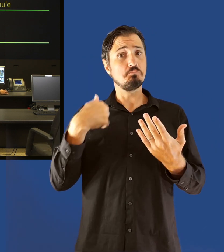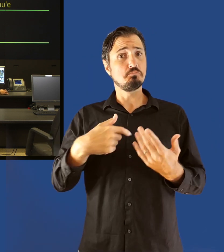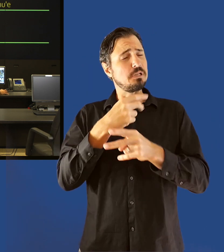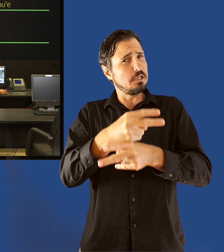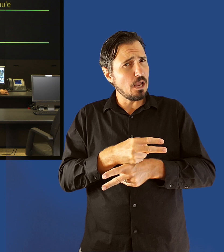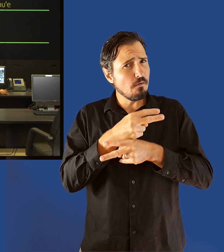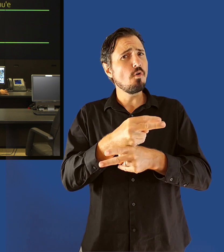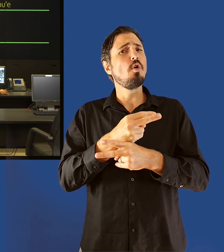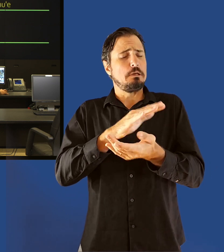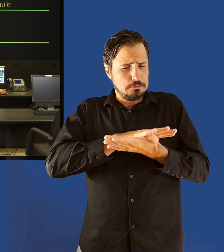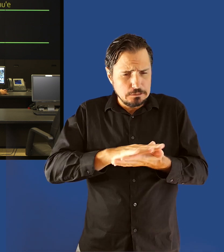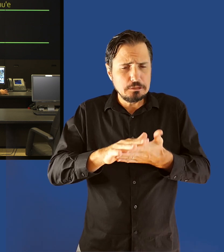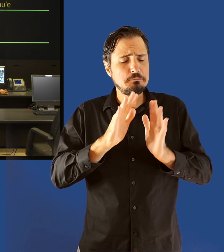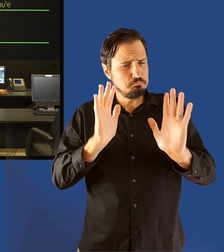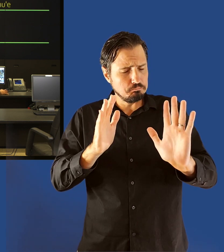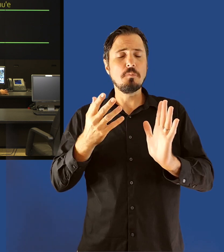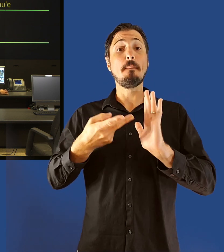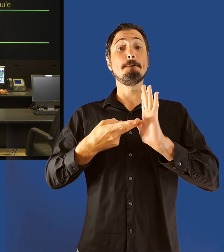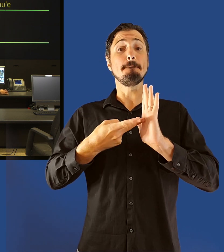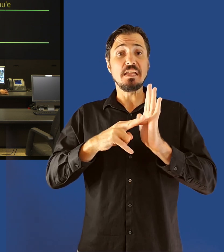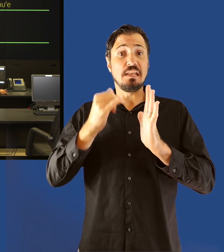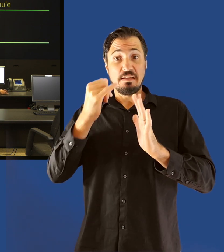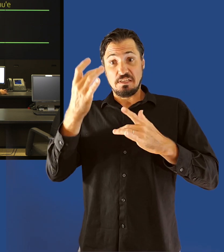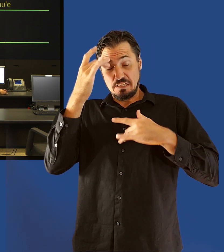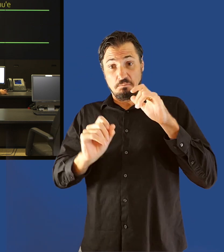we can manage those cases as they arise, without seeing a severe spike.